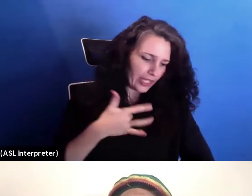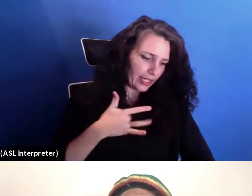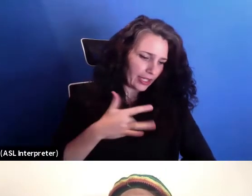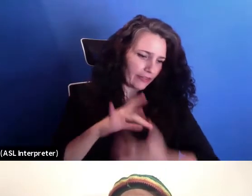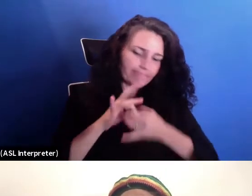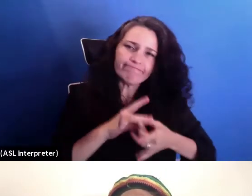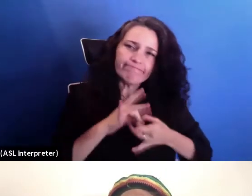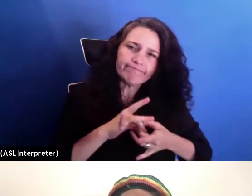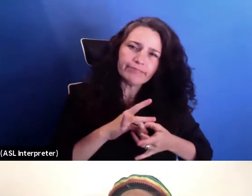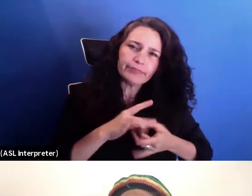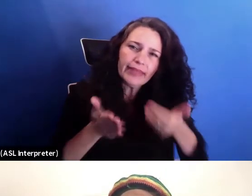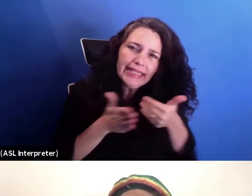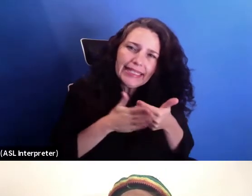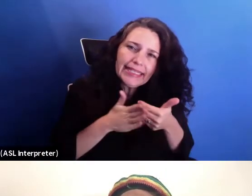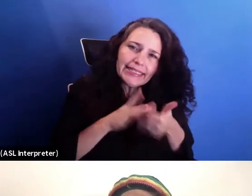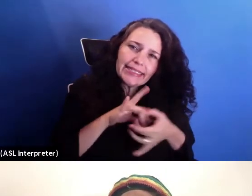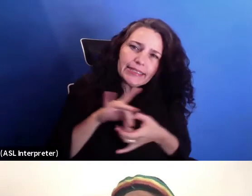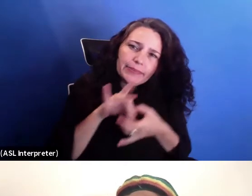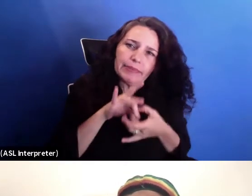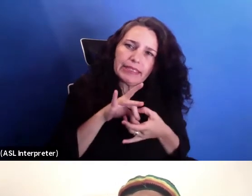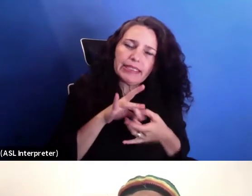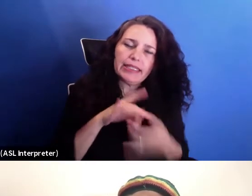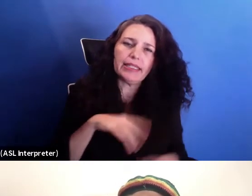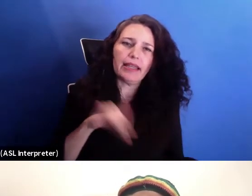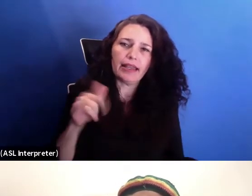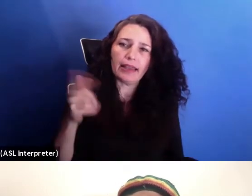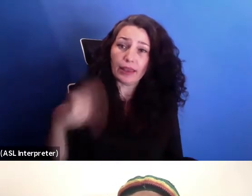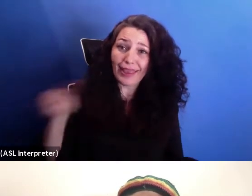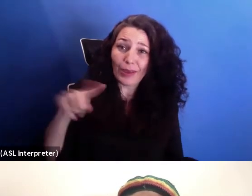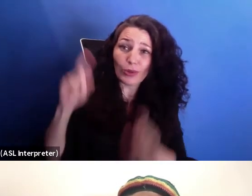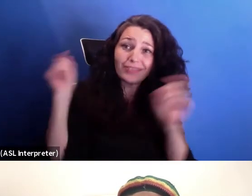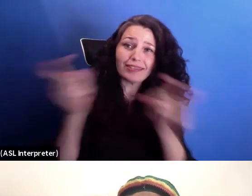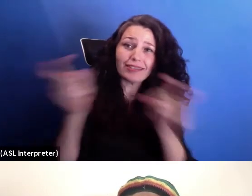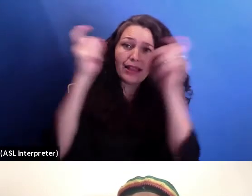and sort of celebrating their memories and their experiences